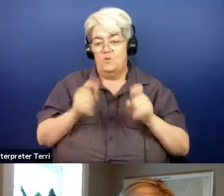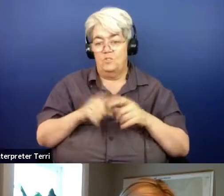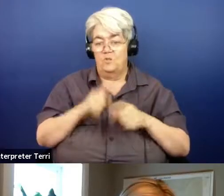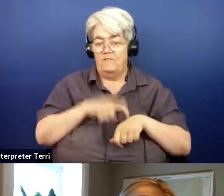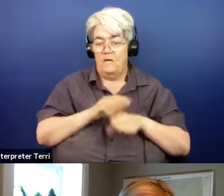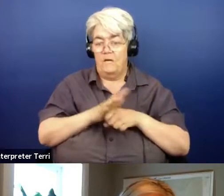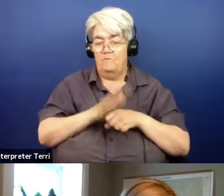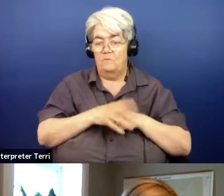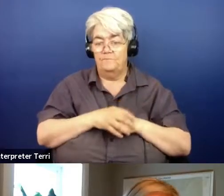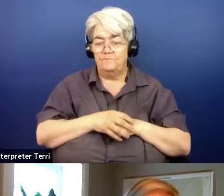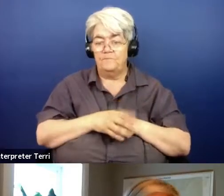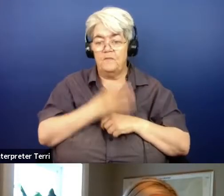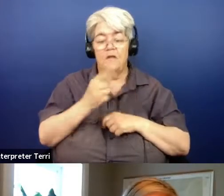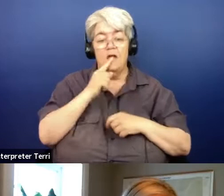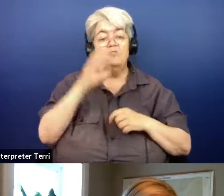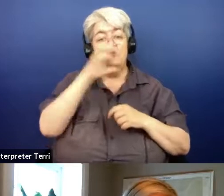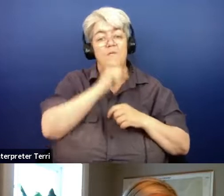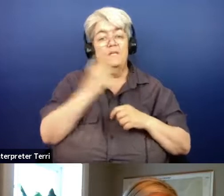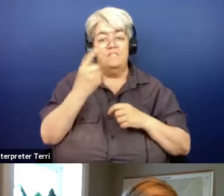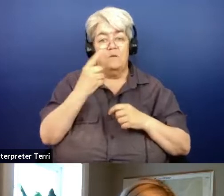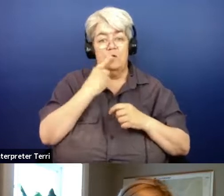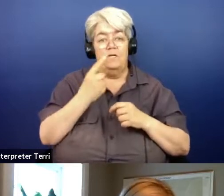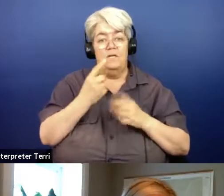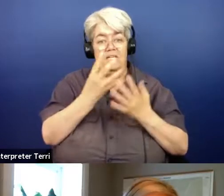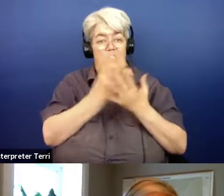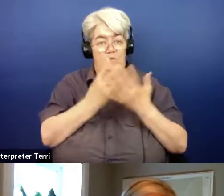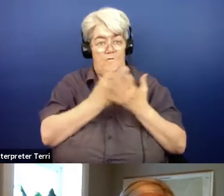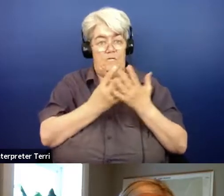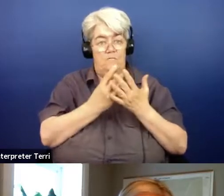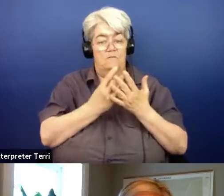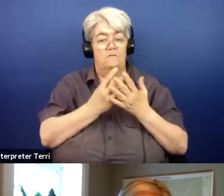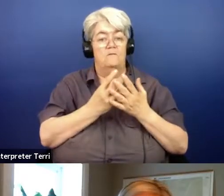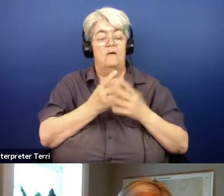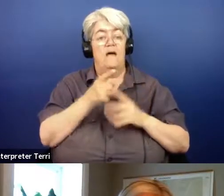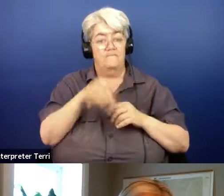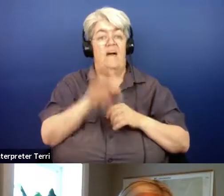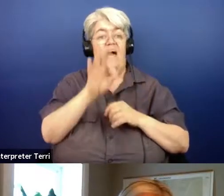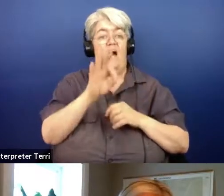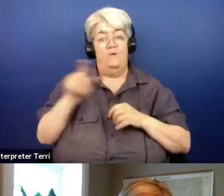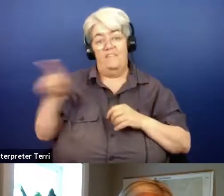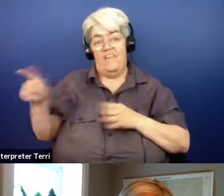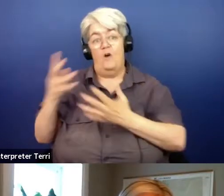have time for. Assuming somebody's screen positive in the system and in prison and how